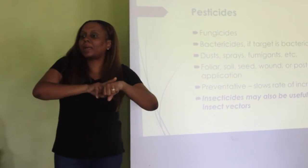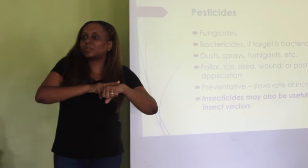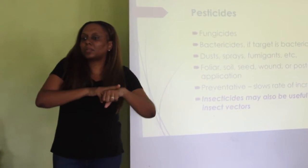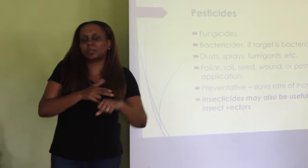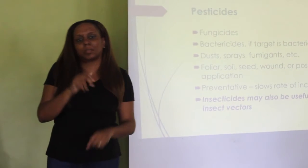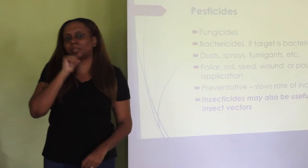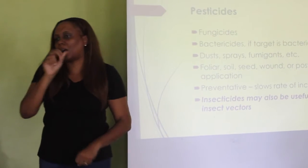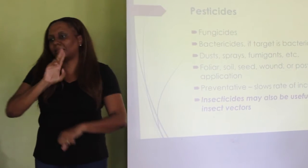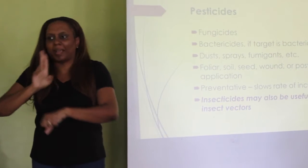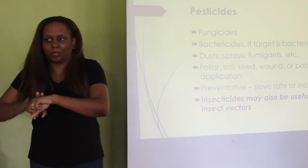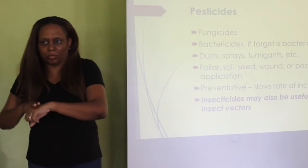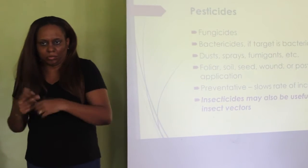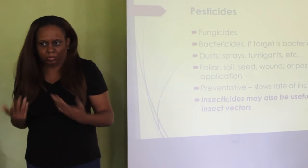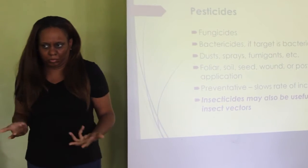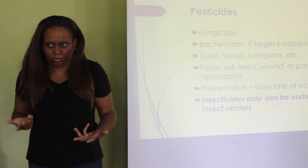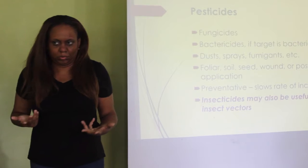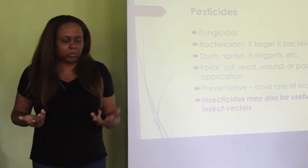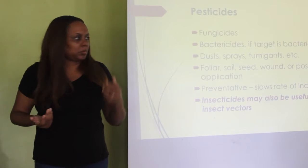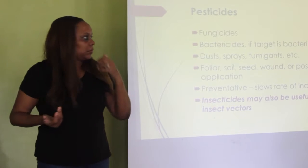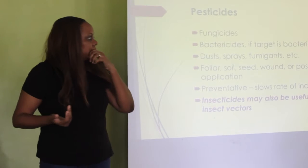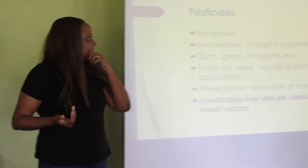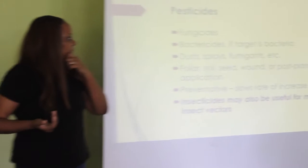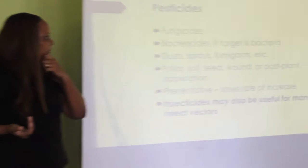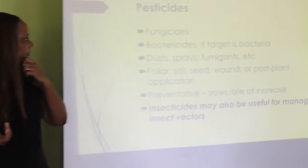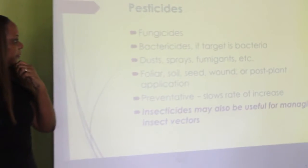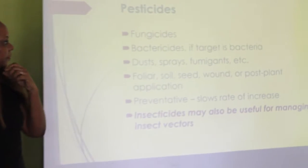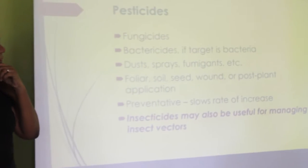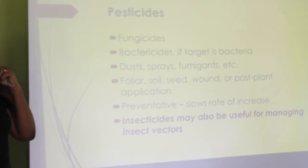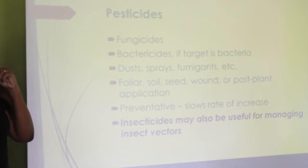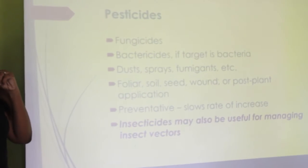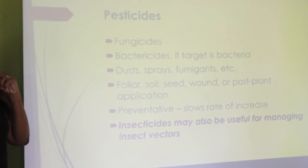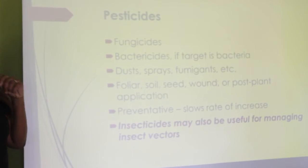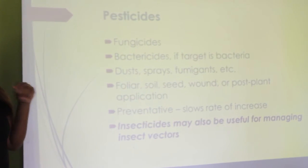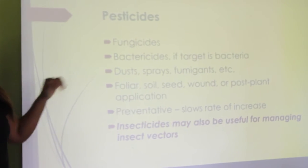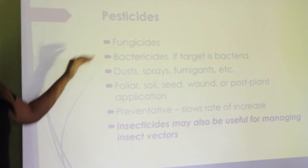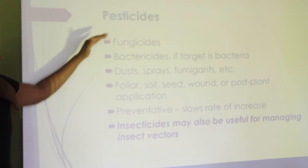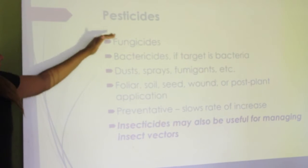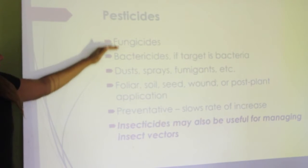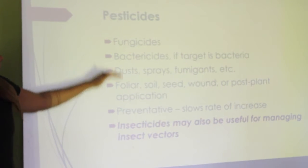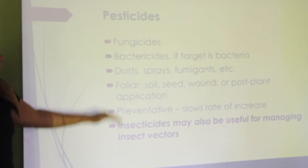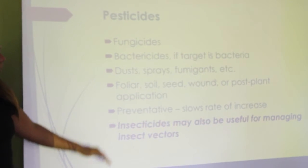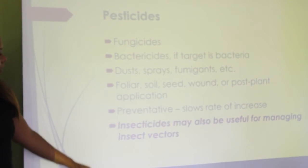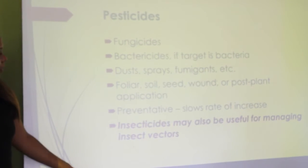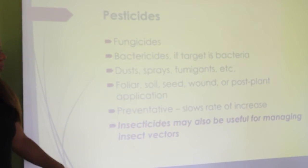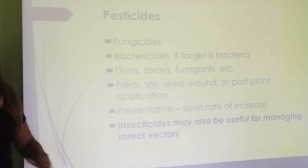if you have it would be the name is fungicides bacteria sites for treatment of bacterias